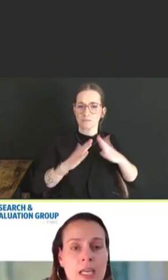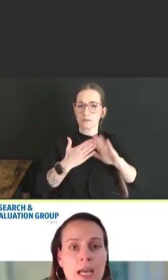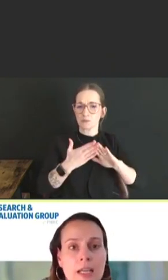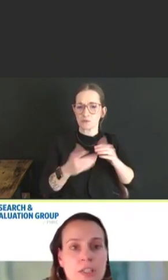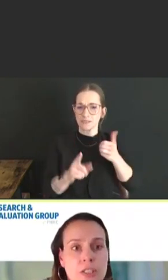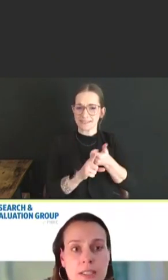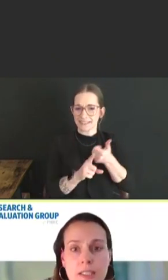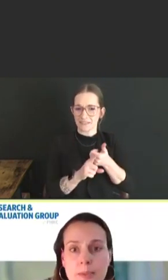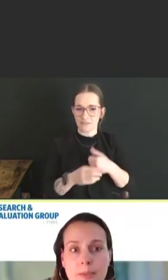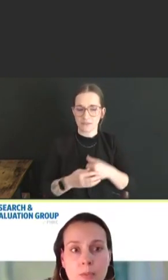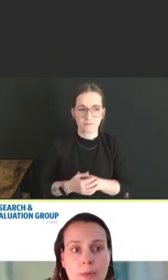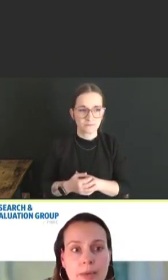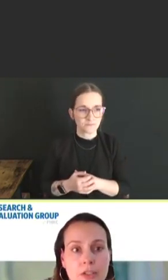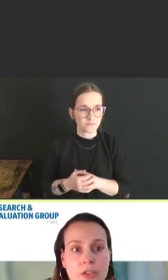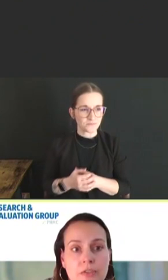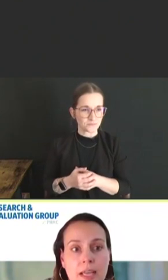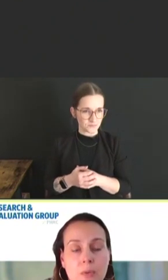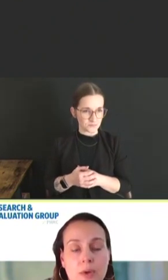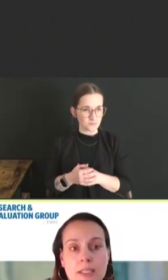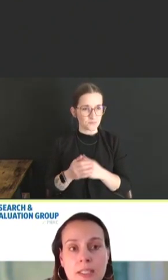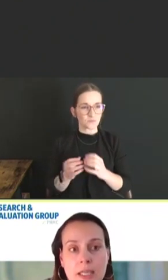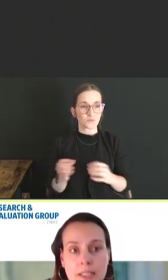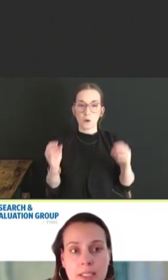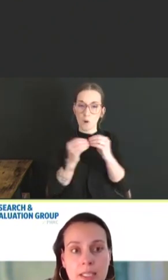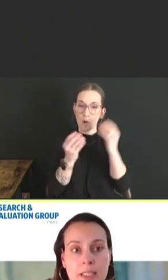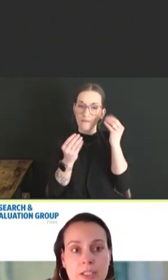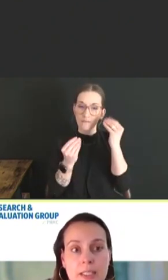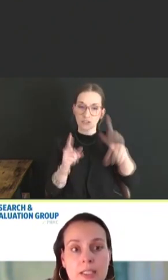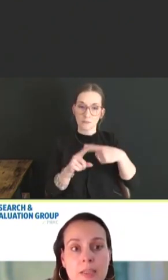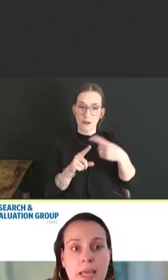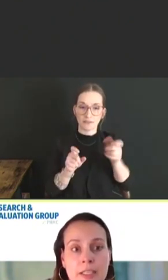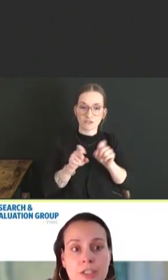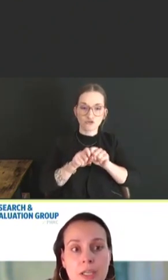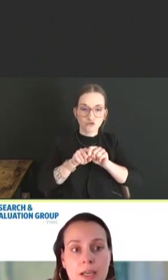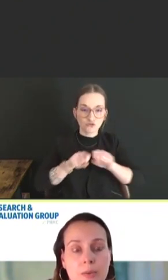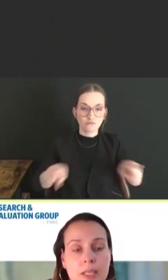Just a little bit more about the survey. It was conducted in English and in Spanish. We